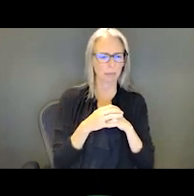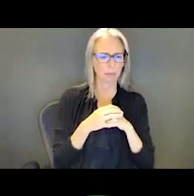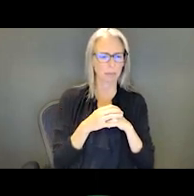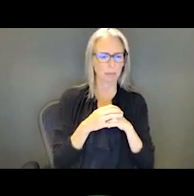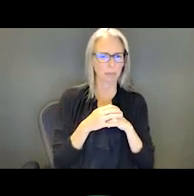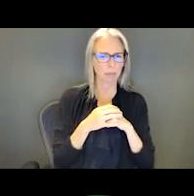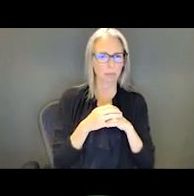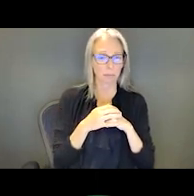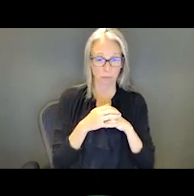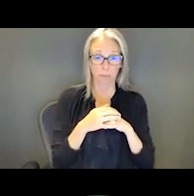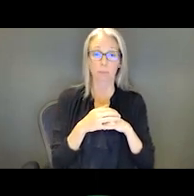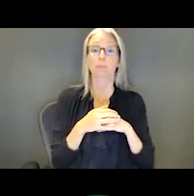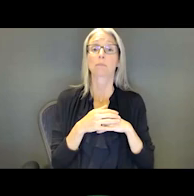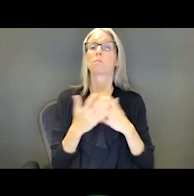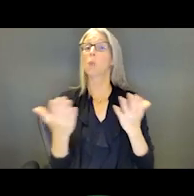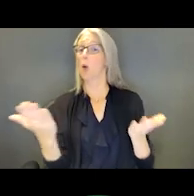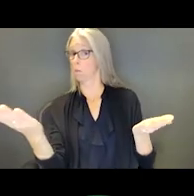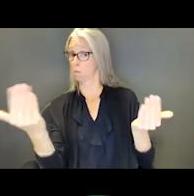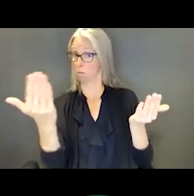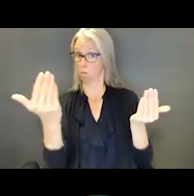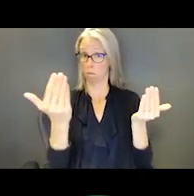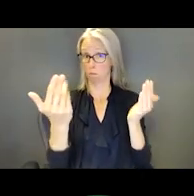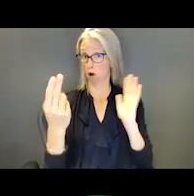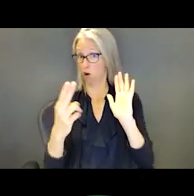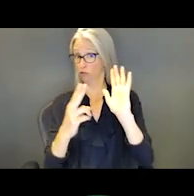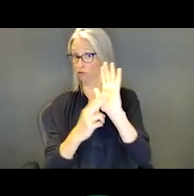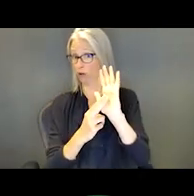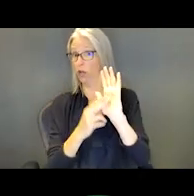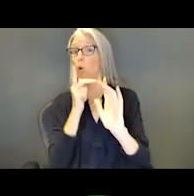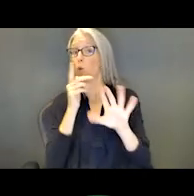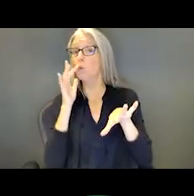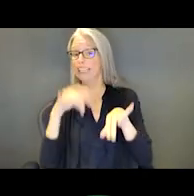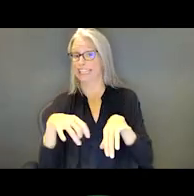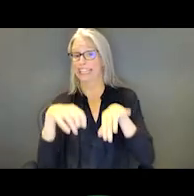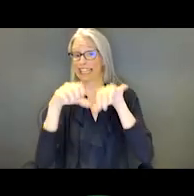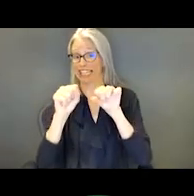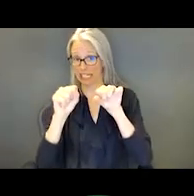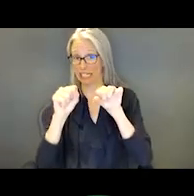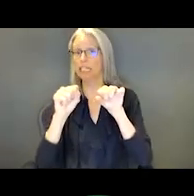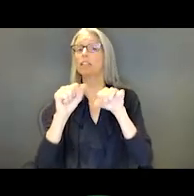Sessions in each region in BC they did 5 or 6. Sessions a bit of a road show all around